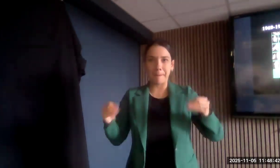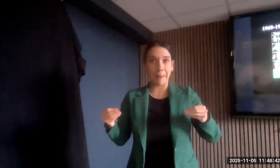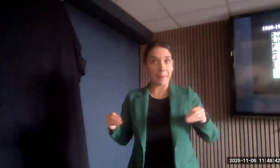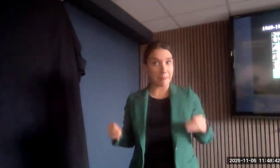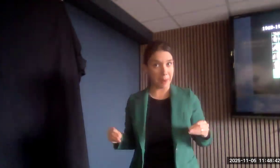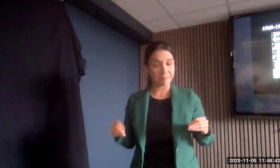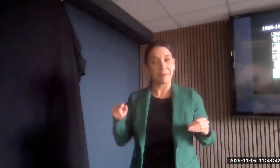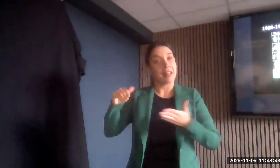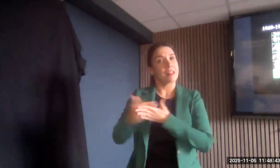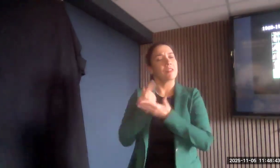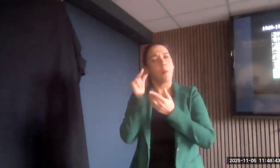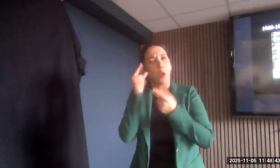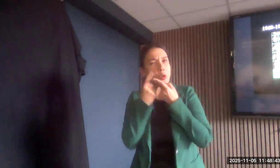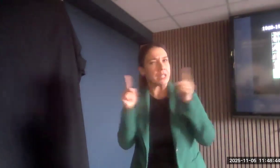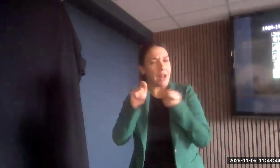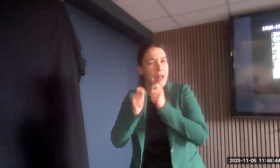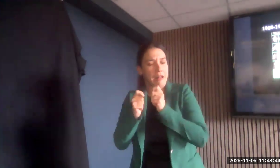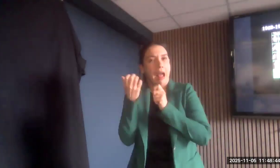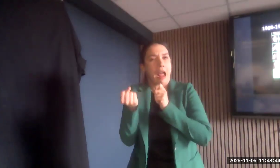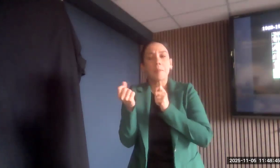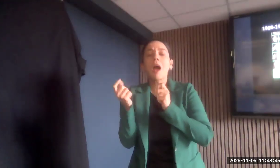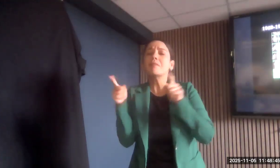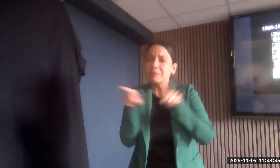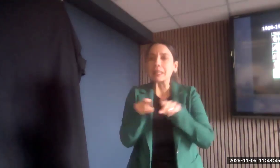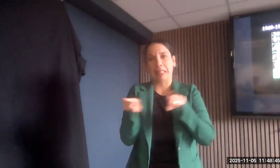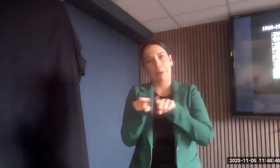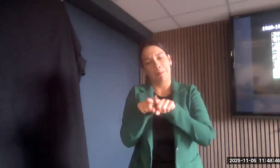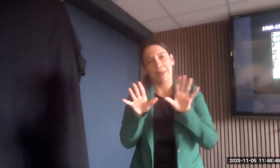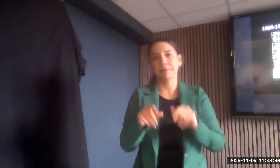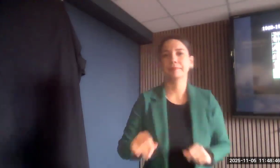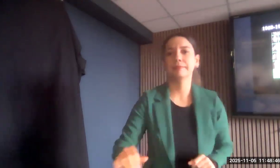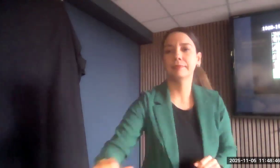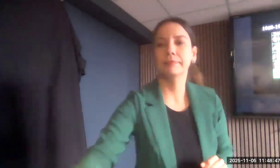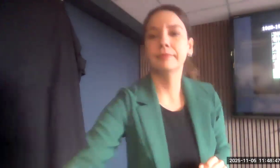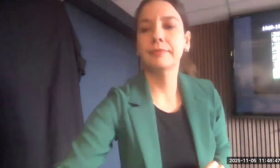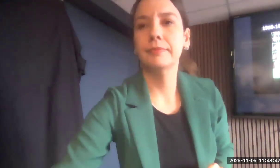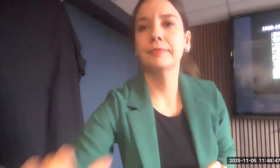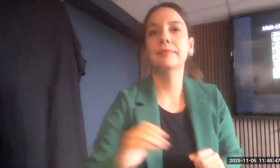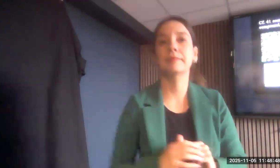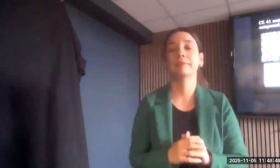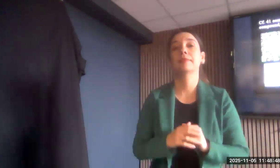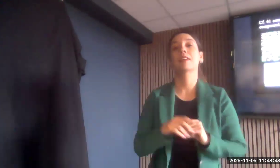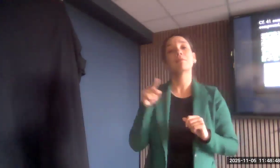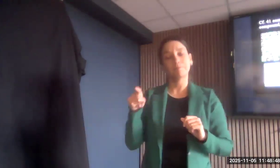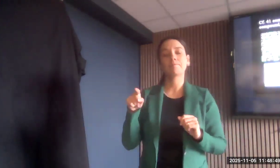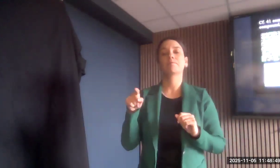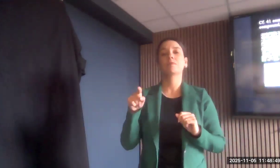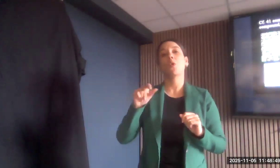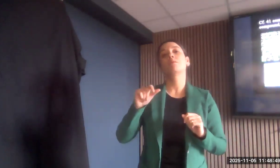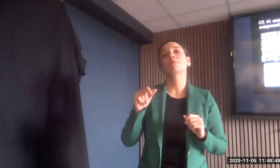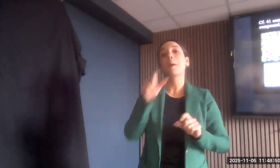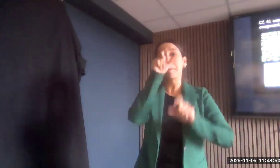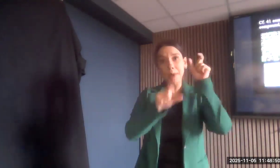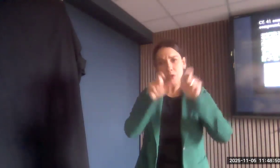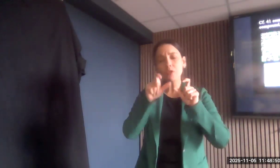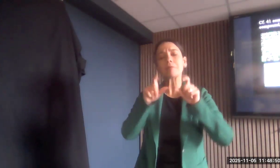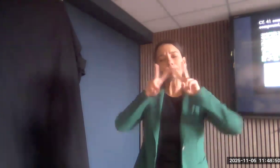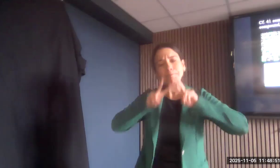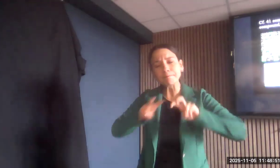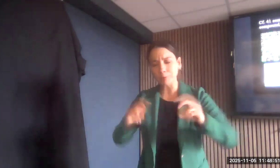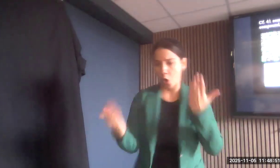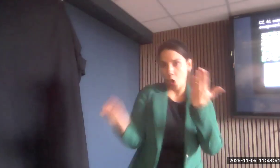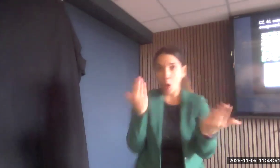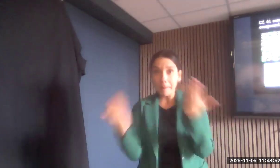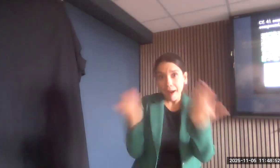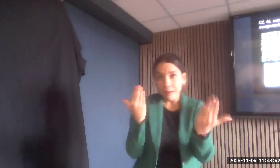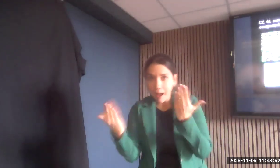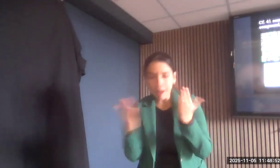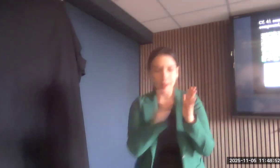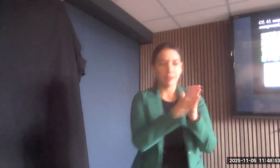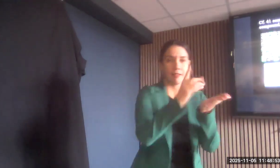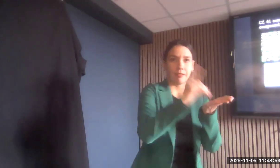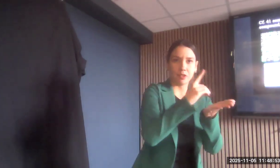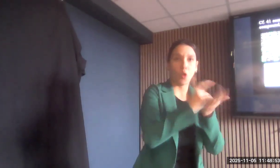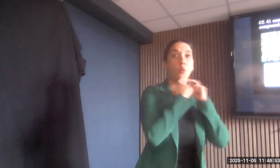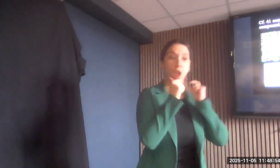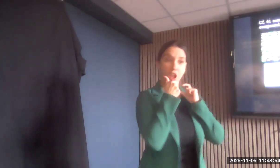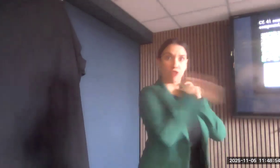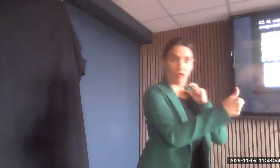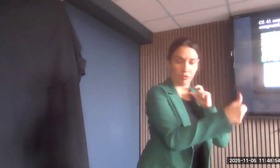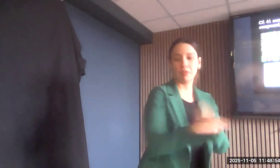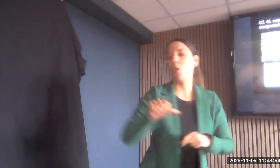followed some of the stylistics of that, but there are some modifications as well.